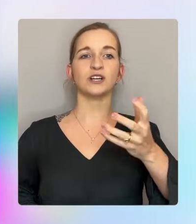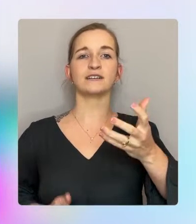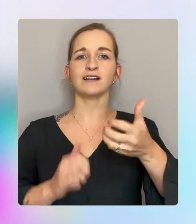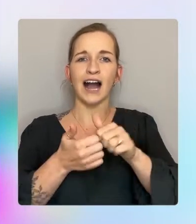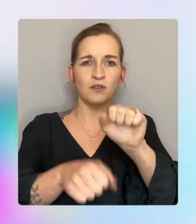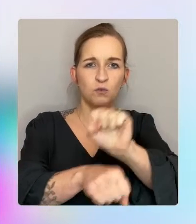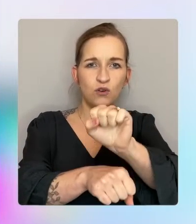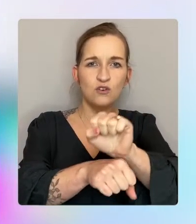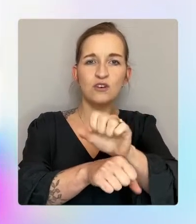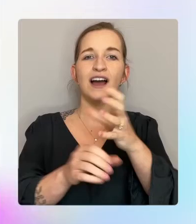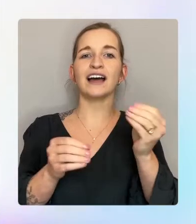and how to create them.